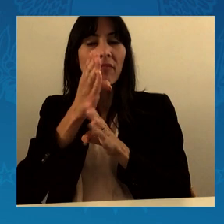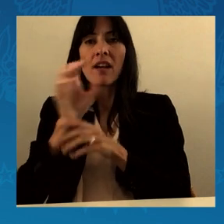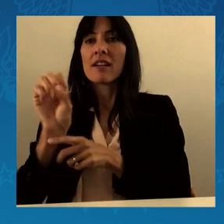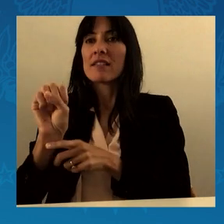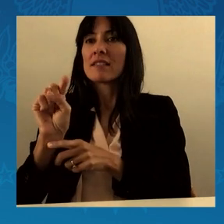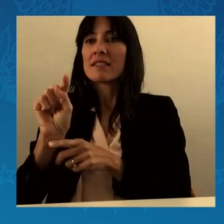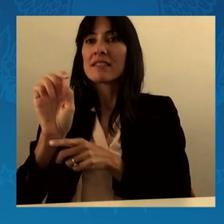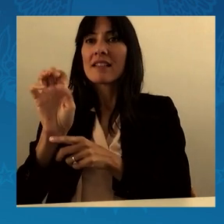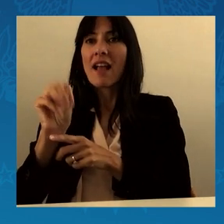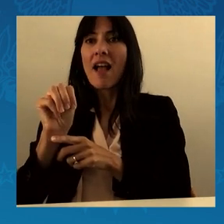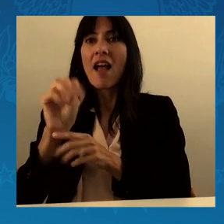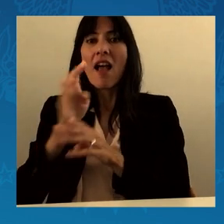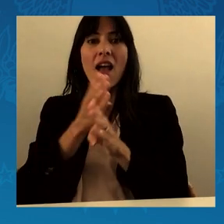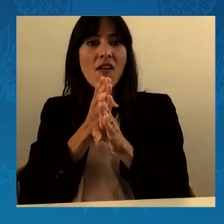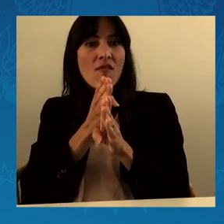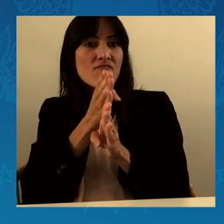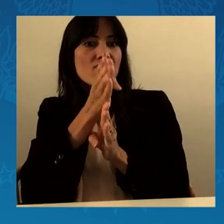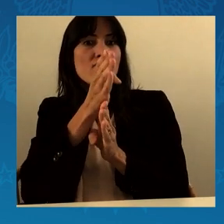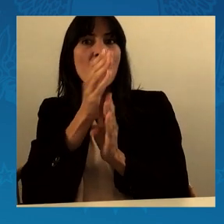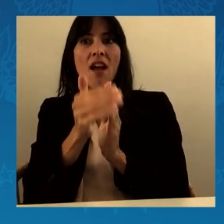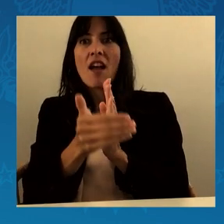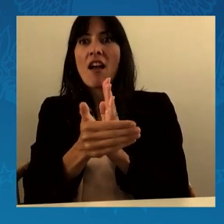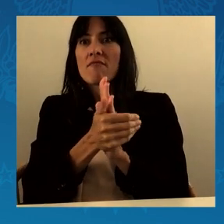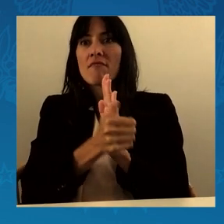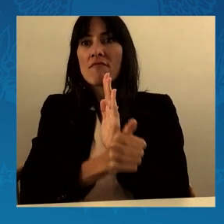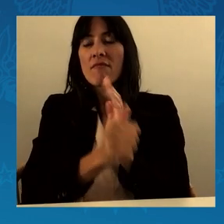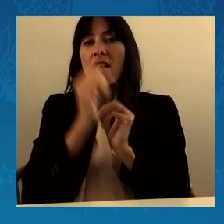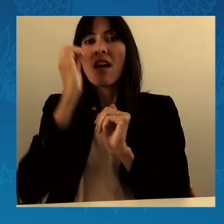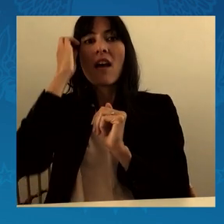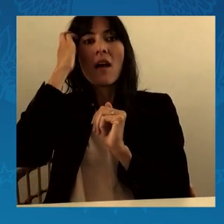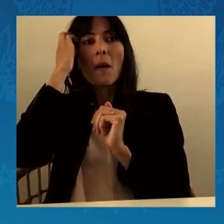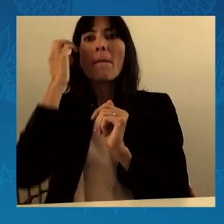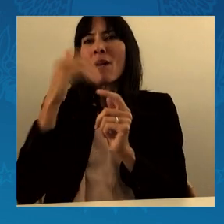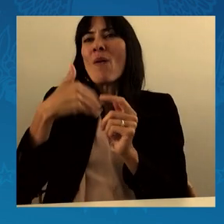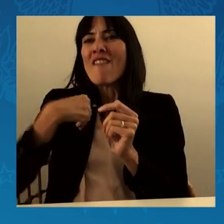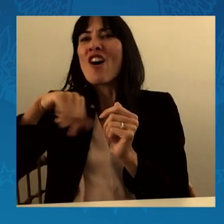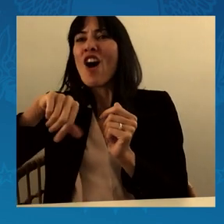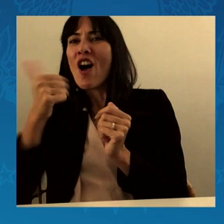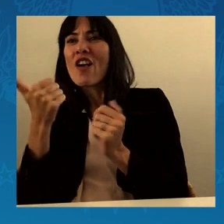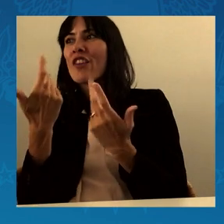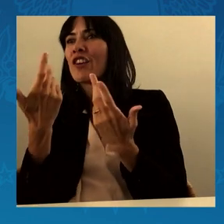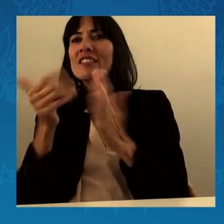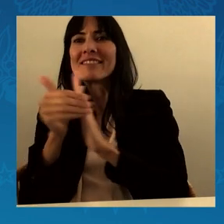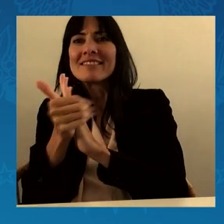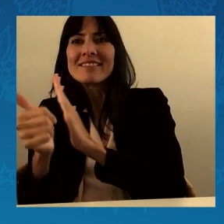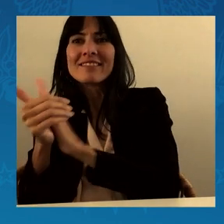we would talk about the other interests in your life and your other talents and your other experiences